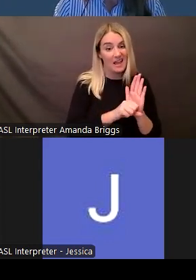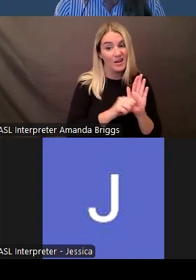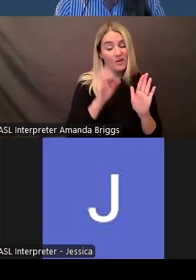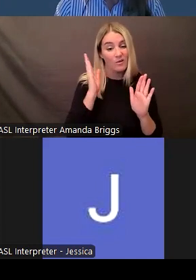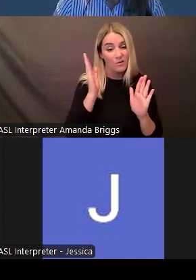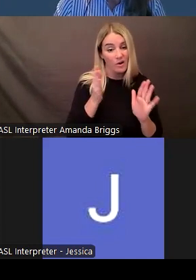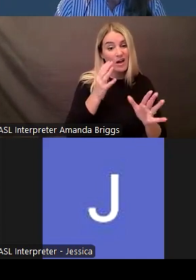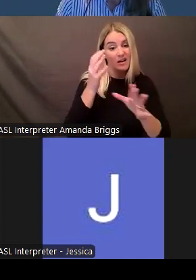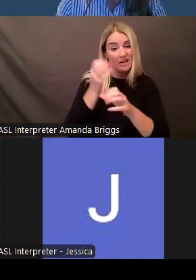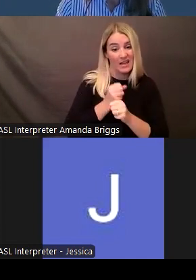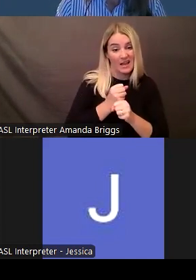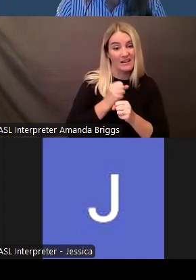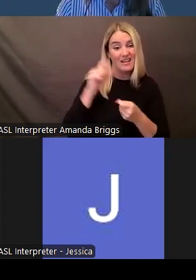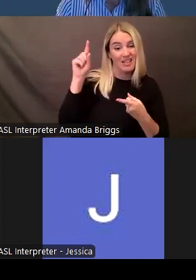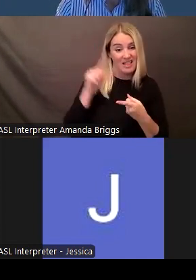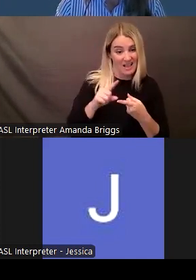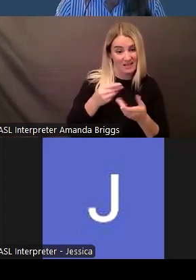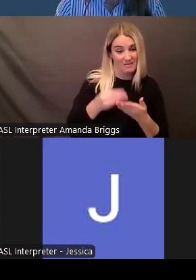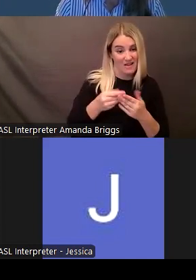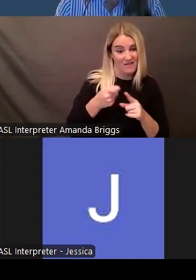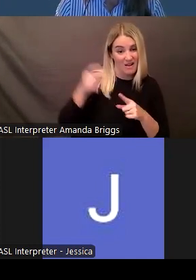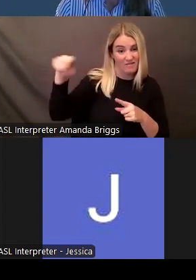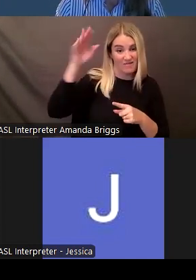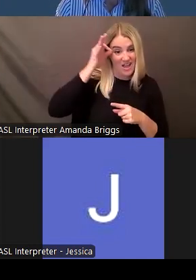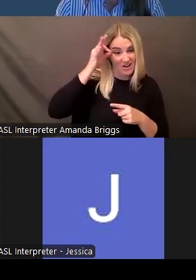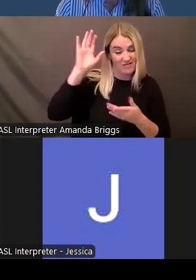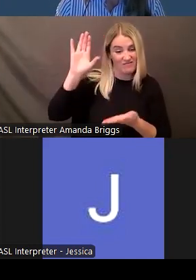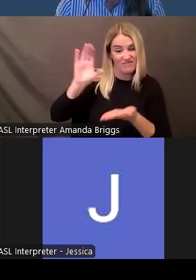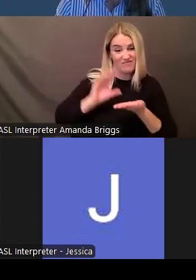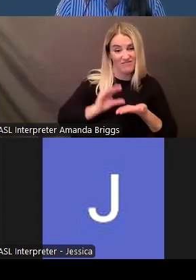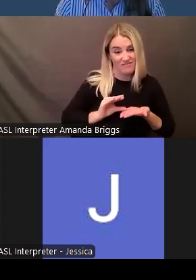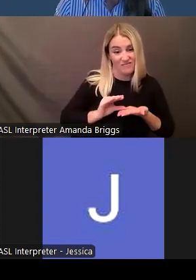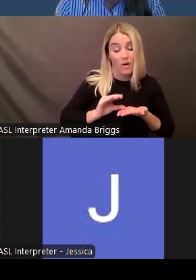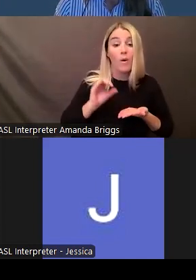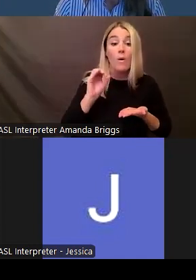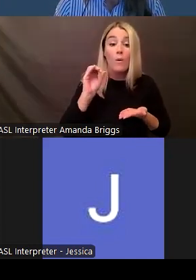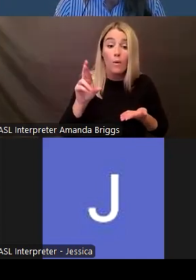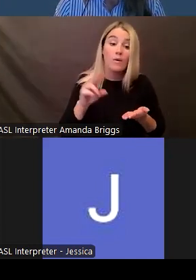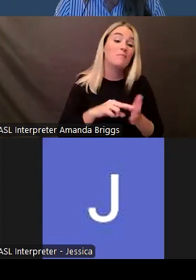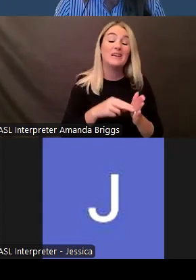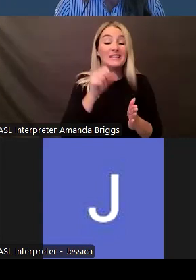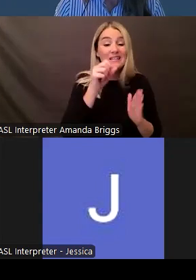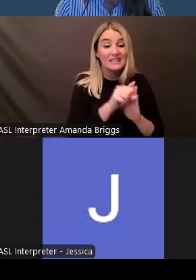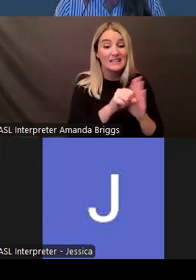from the federal government, or the state has a harder time generating money to pay